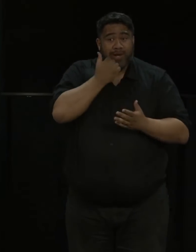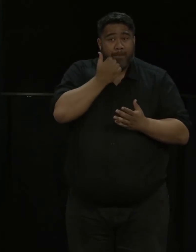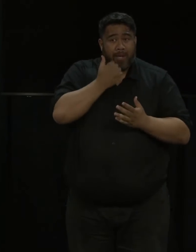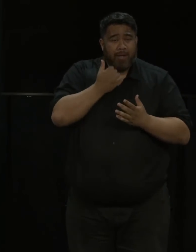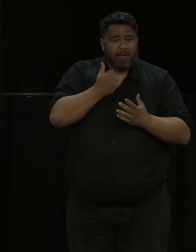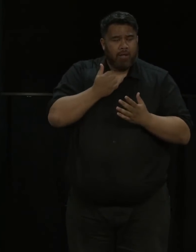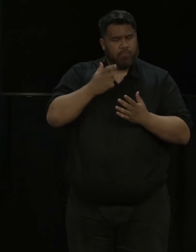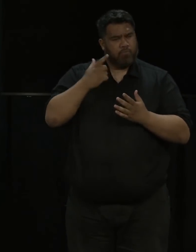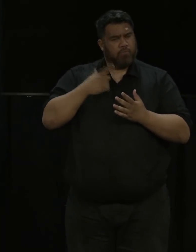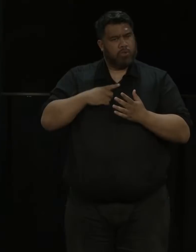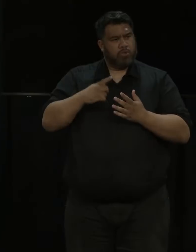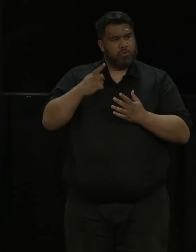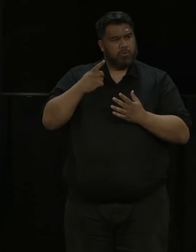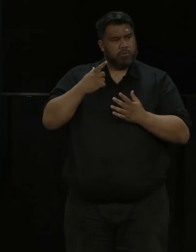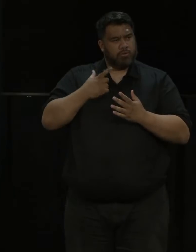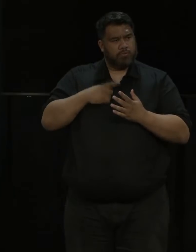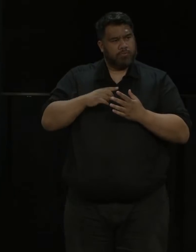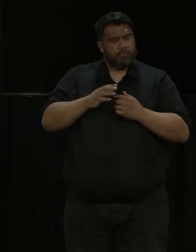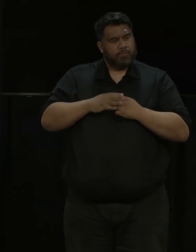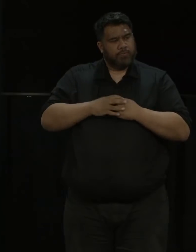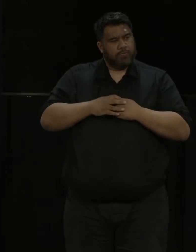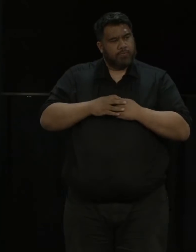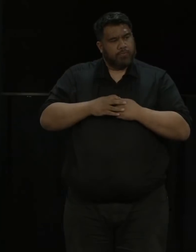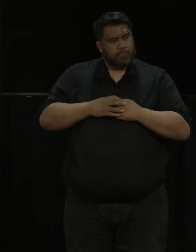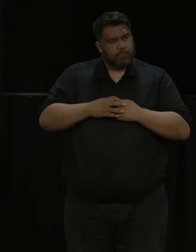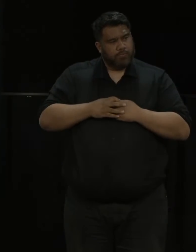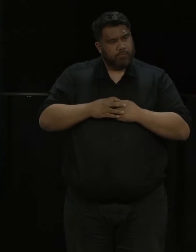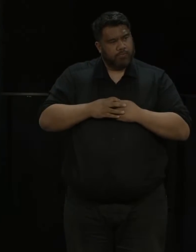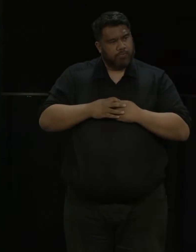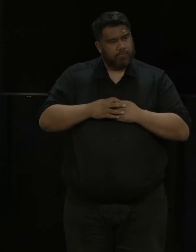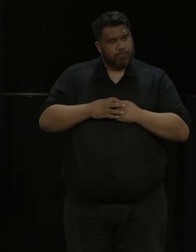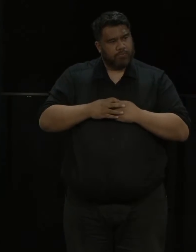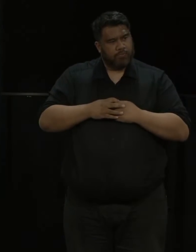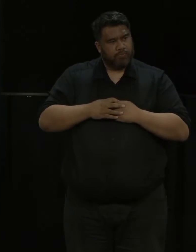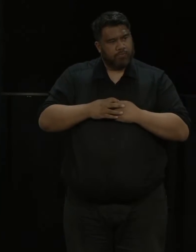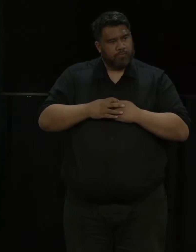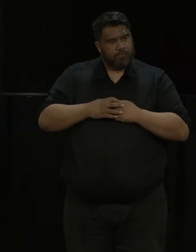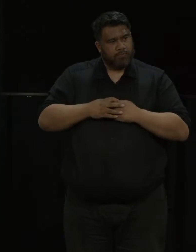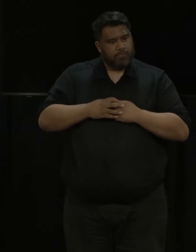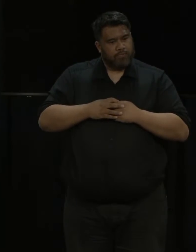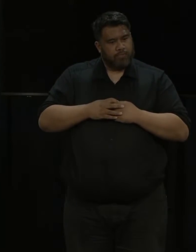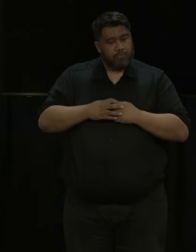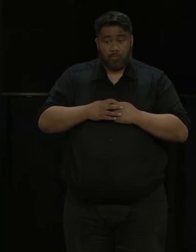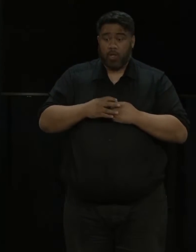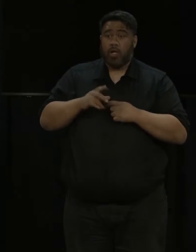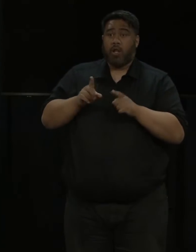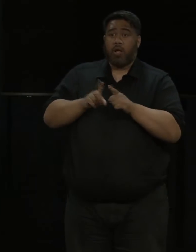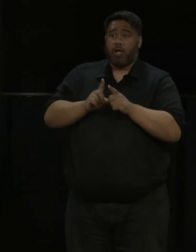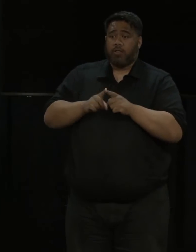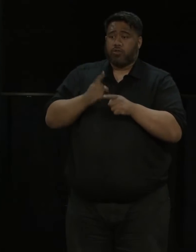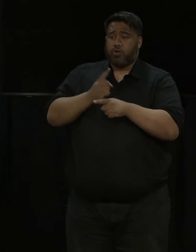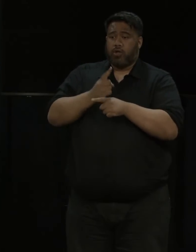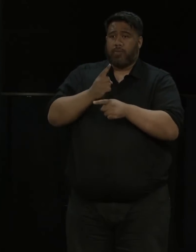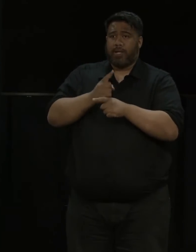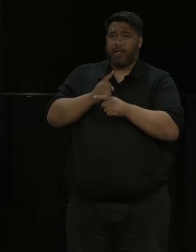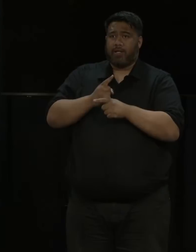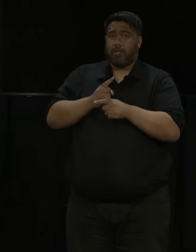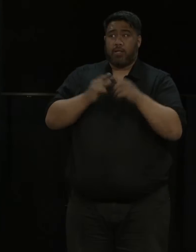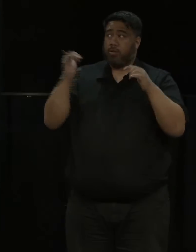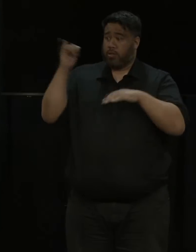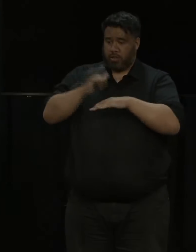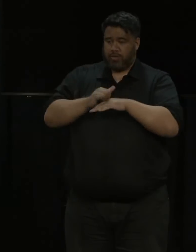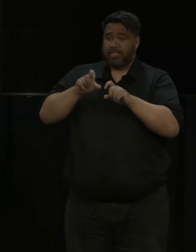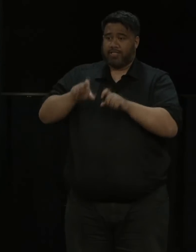actually looks like in numbers?